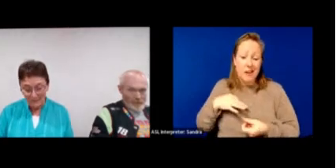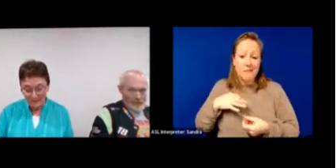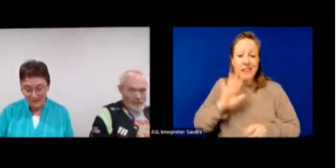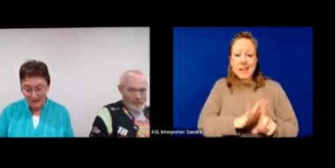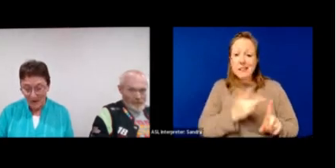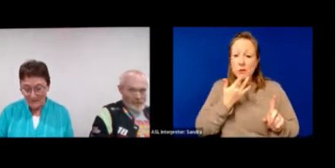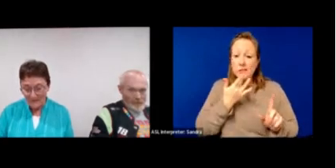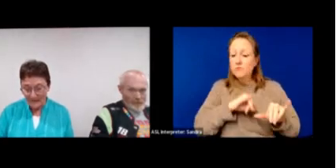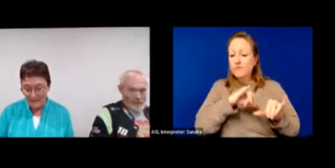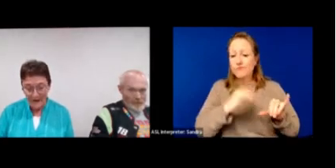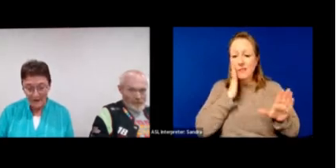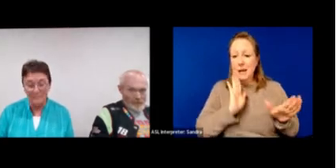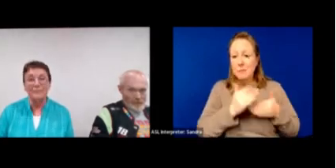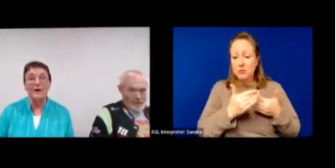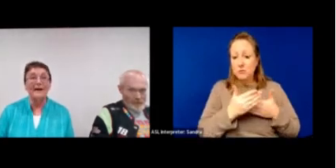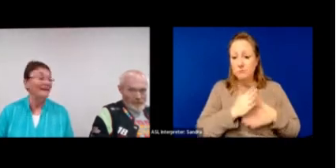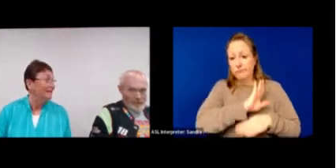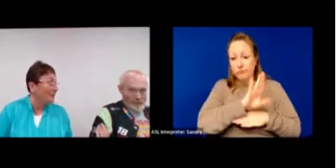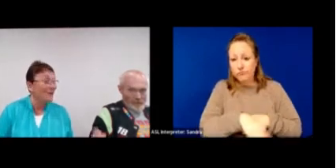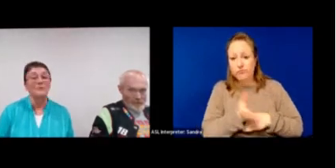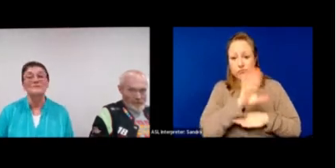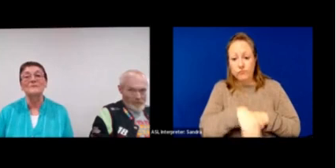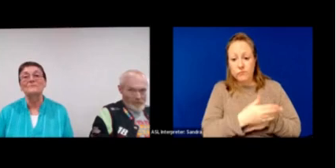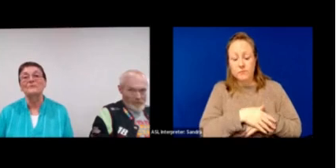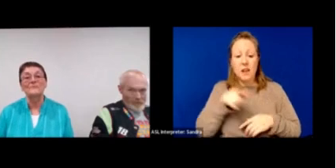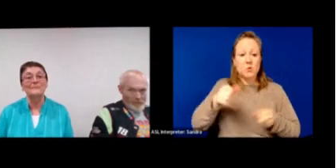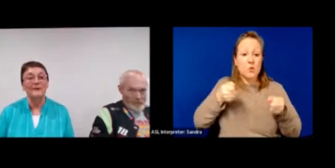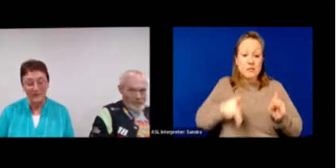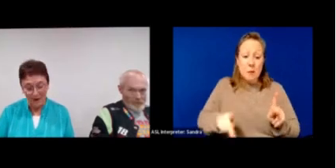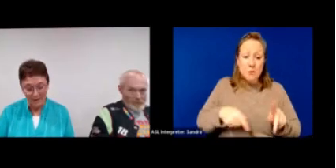when this opportunity came about, Brad and Carl are two of the first people that we thought